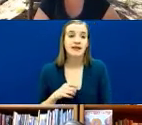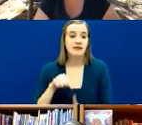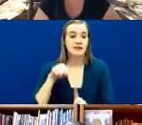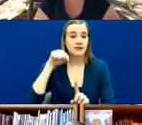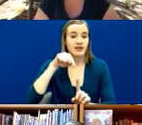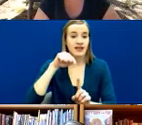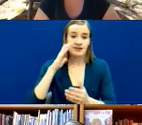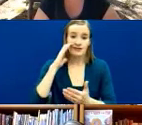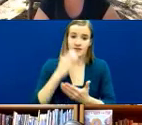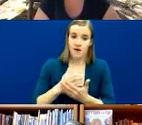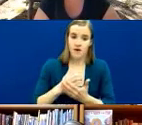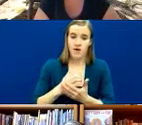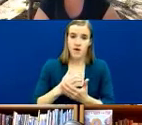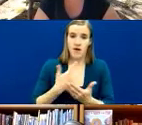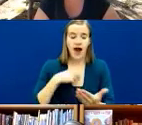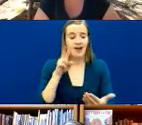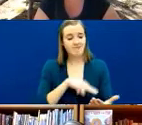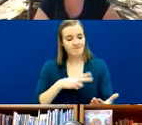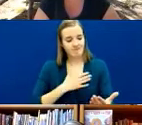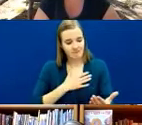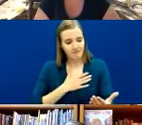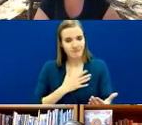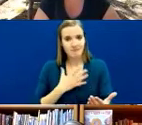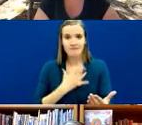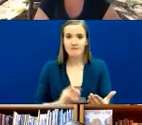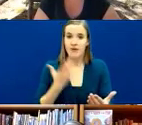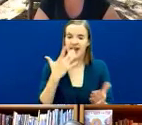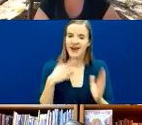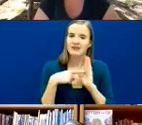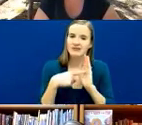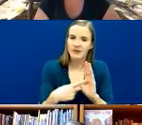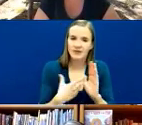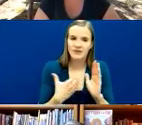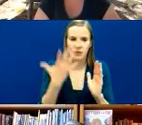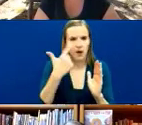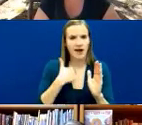demonstrates for me, is why I participated in the Capitol Crawl. When